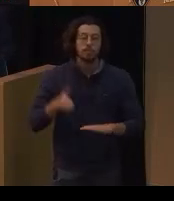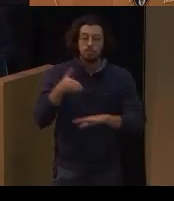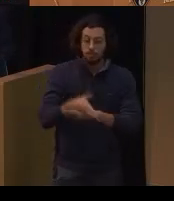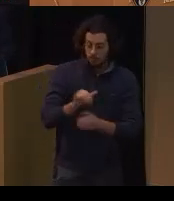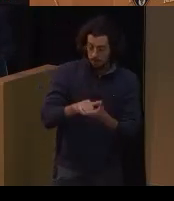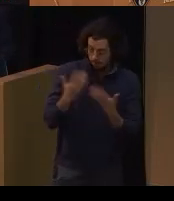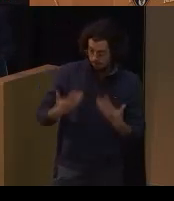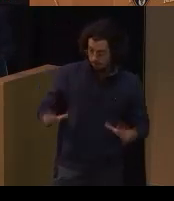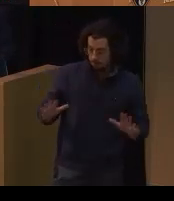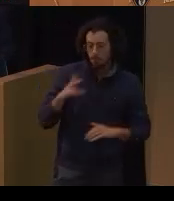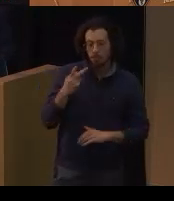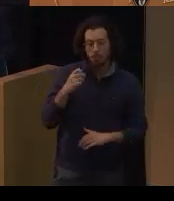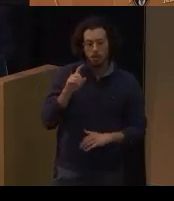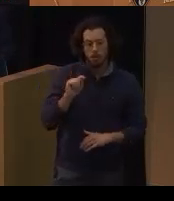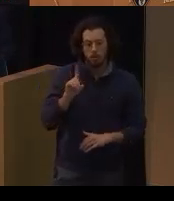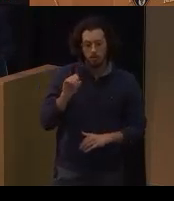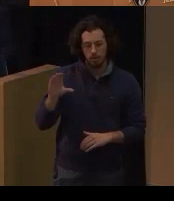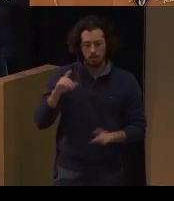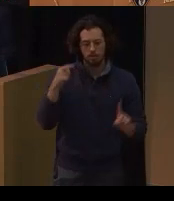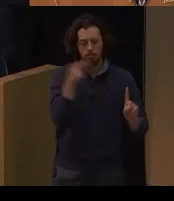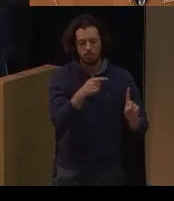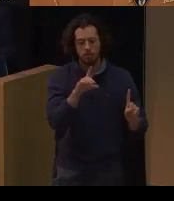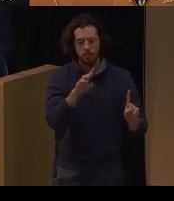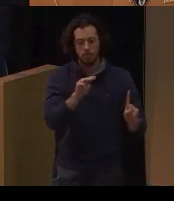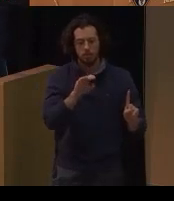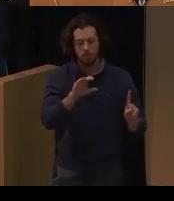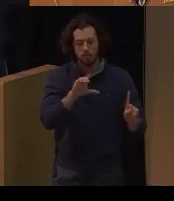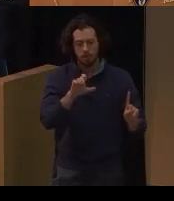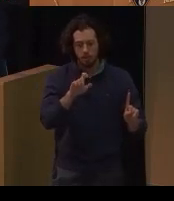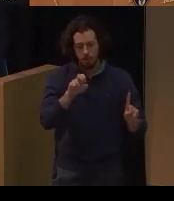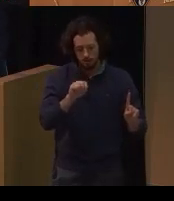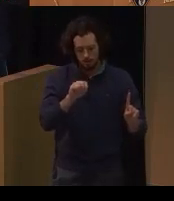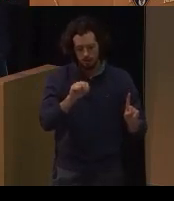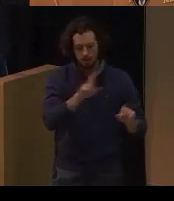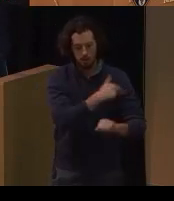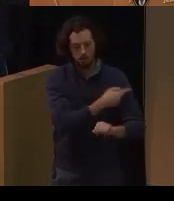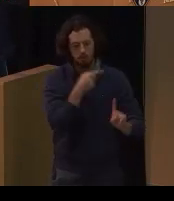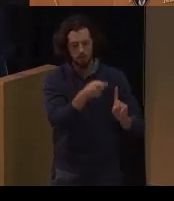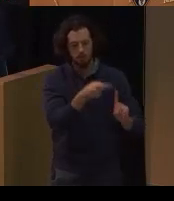postdoc for a while at McLean Hospital in Harvard Medical School before then coming back here in